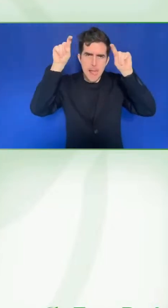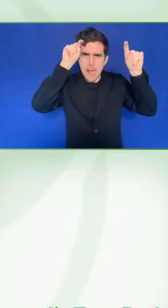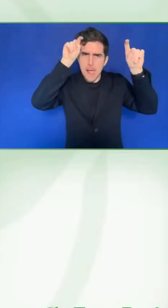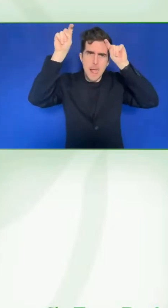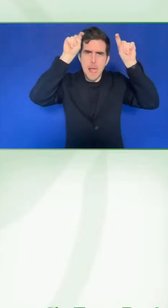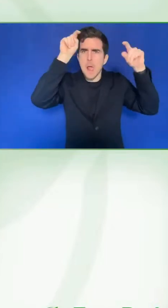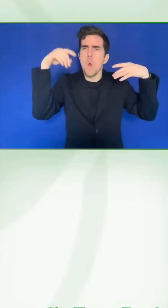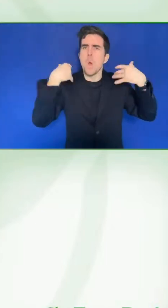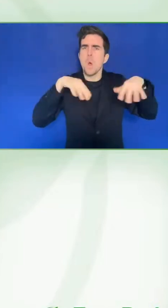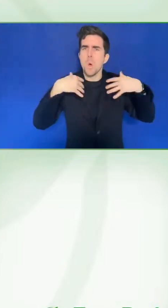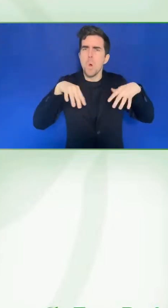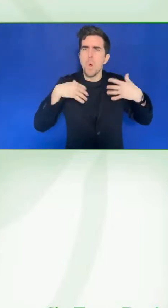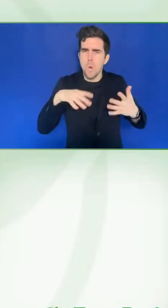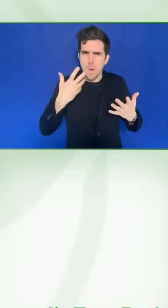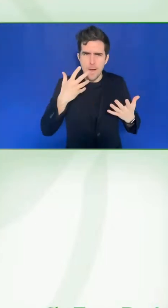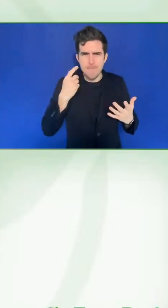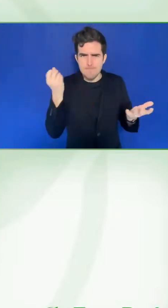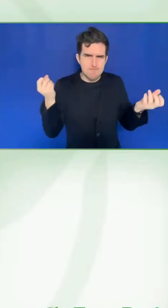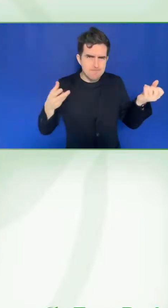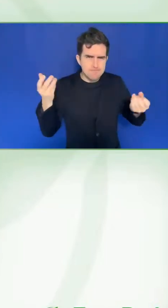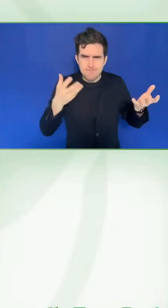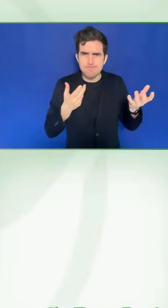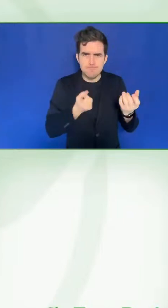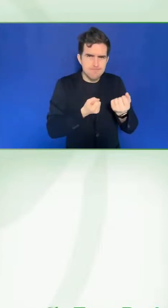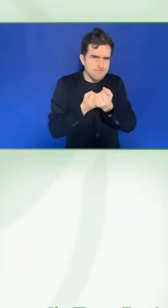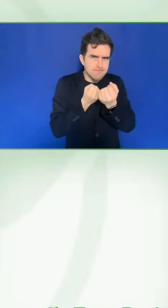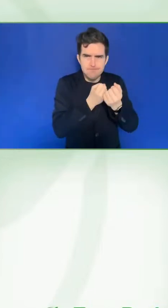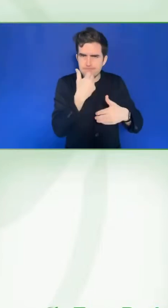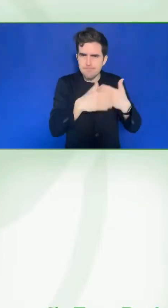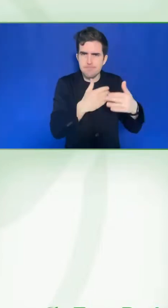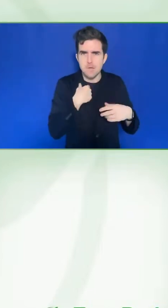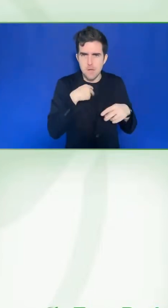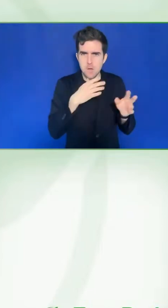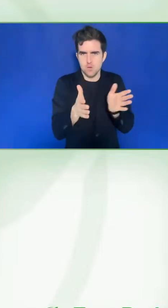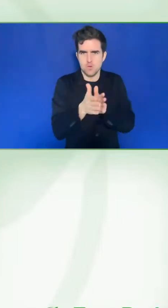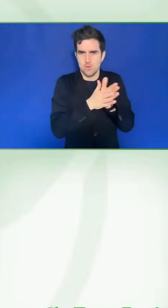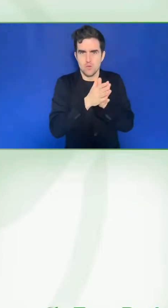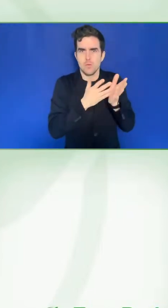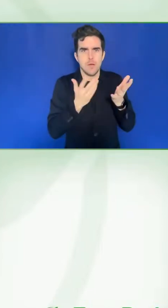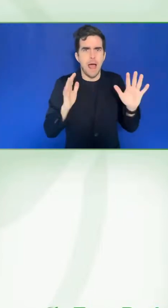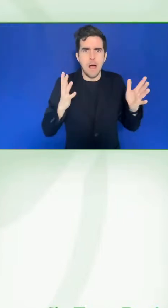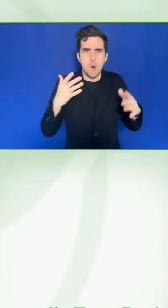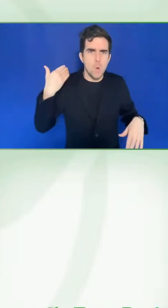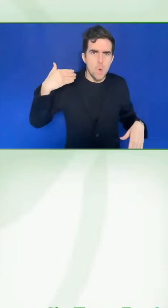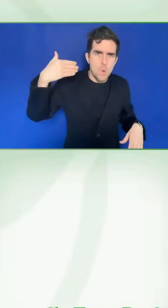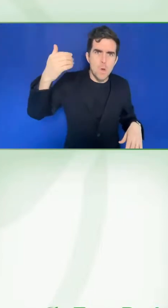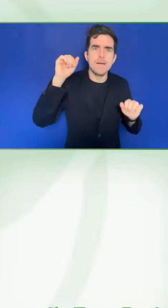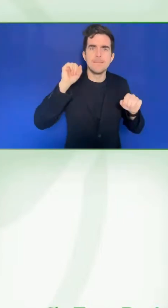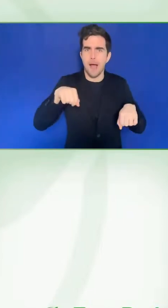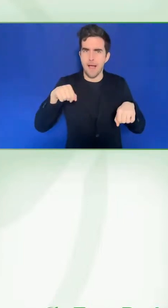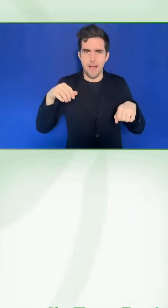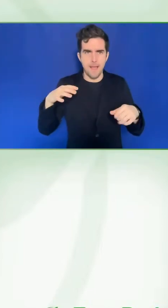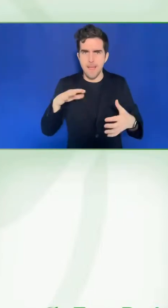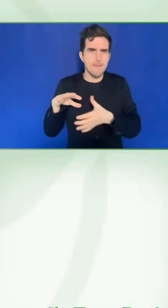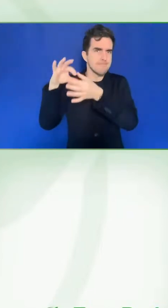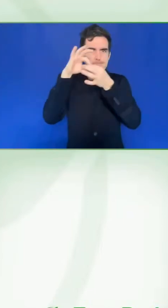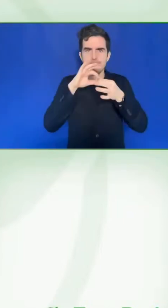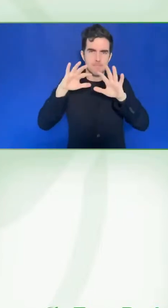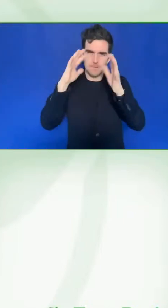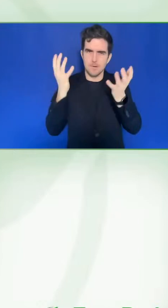It was collared and some engineers felt uncomfortable because they are a colourblind person and they started to develop the software but by changing the colour they can recognise. For two years they have been developing the software for the colour blind person, a free software. In the United States, the 508 act was enforced in 2001 which affected disability welfare and the software systems are expanding in the whole of the world. We, the private company, are able to touch disability affairs person not through government and we private companies can help the other companies as the sponsor for the disability